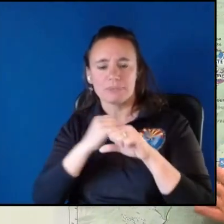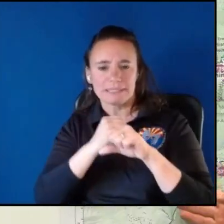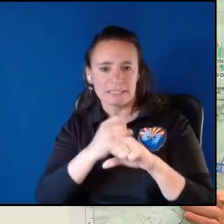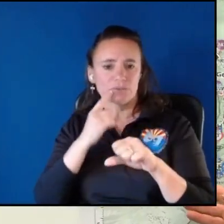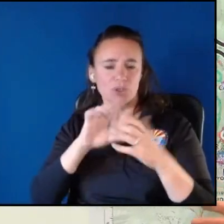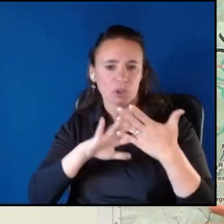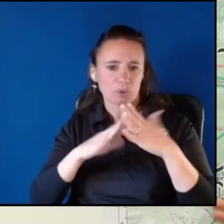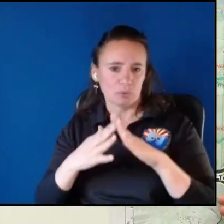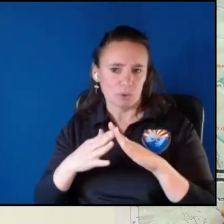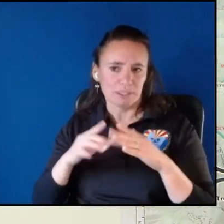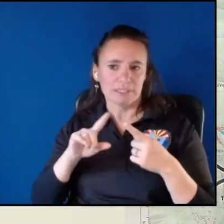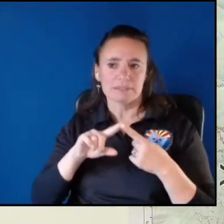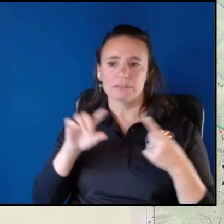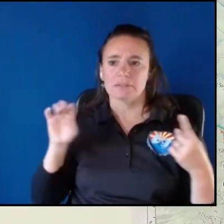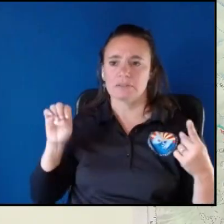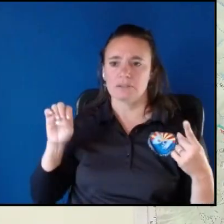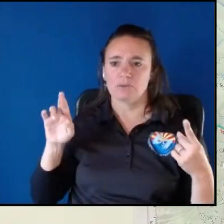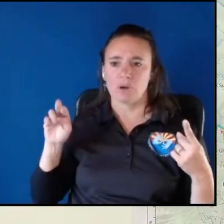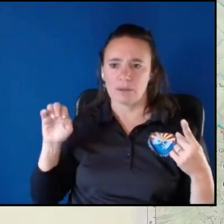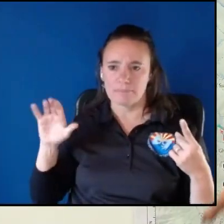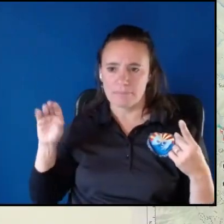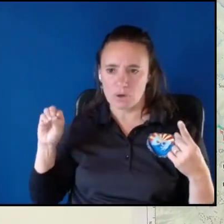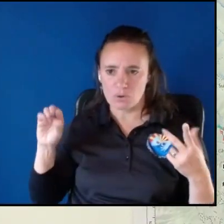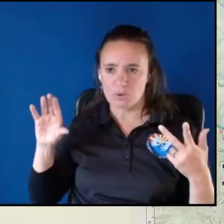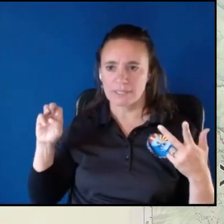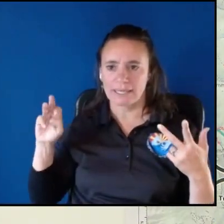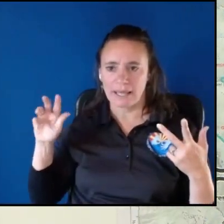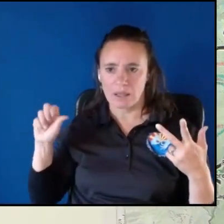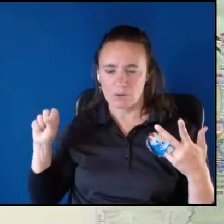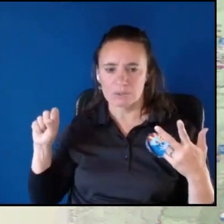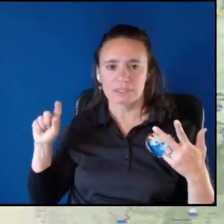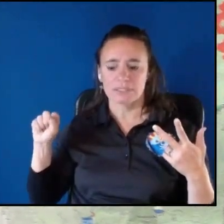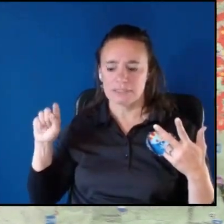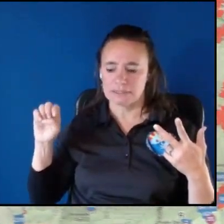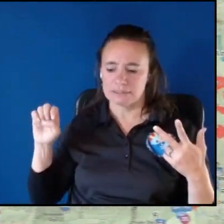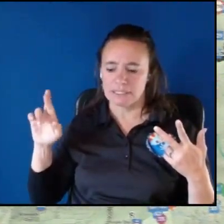down to Terrero and then further to the west.